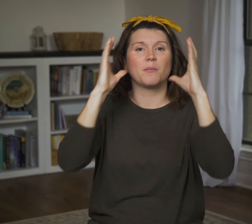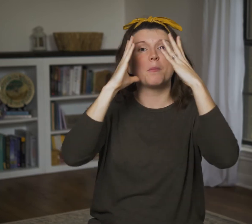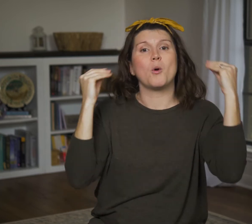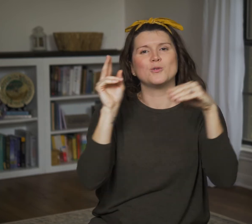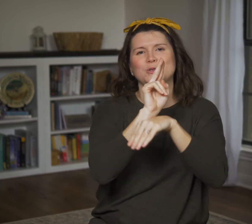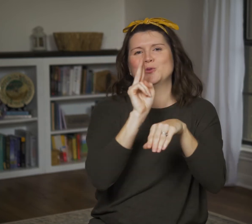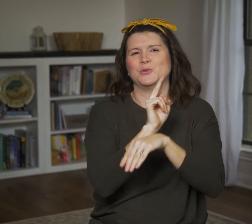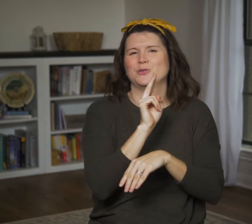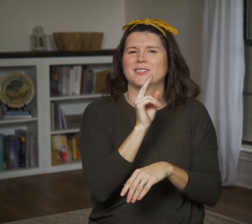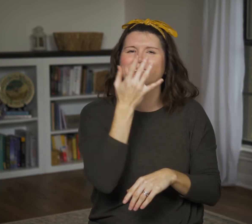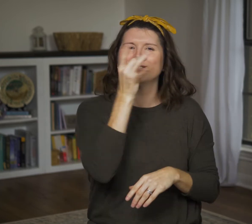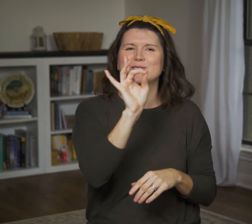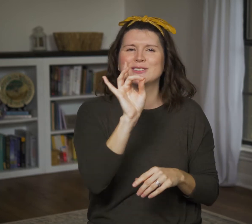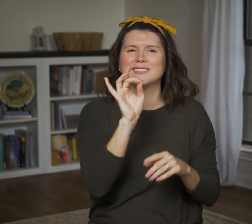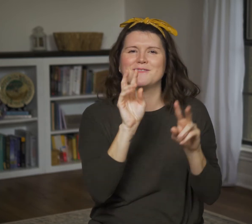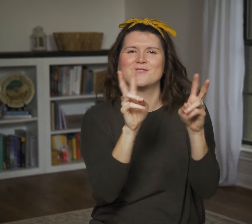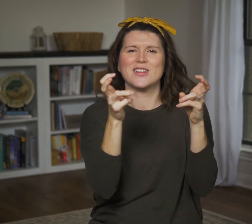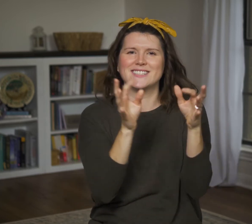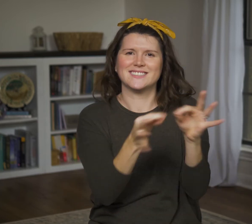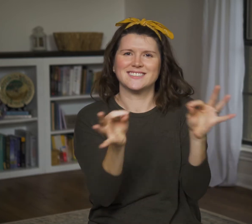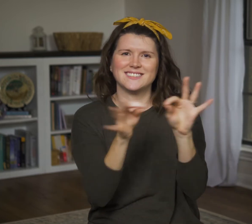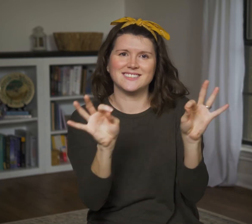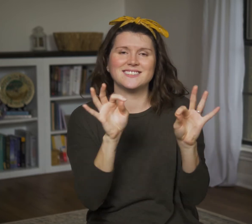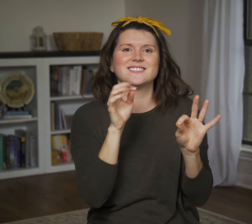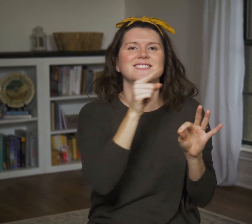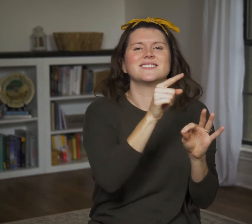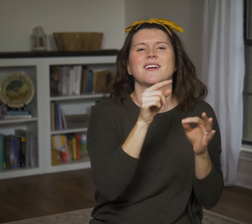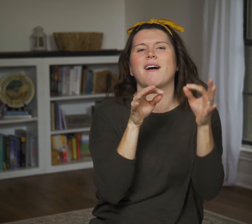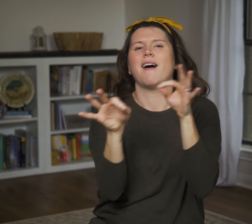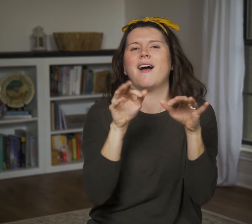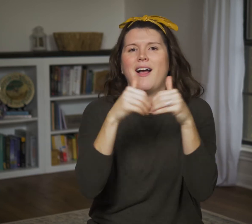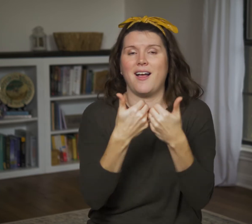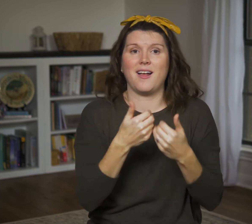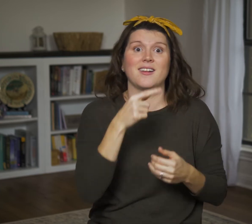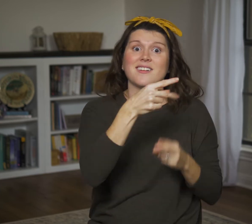Moses uses a peculiar turn of phrase when describing how all this plays out.